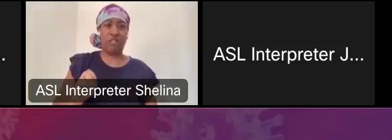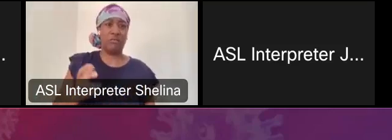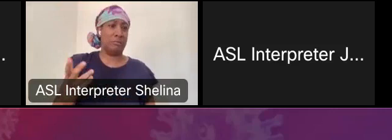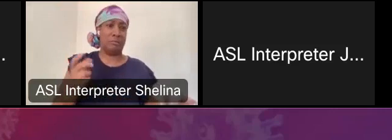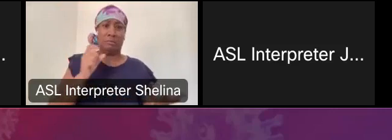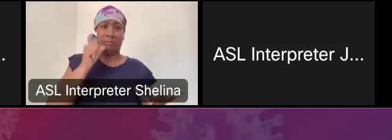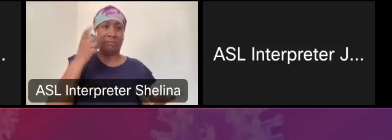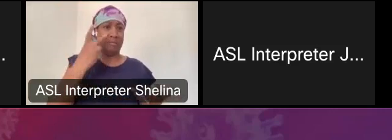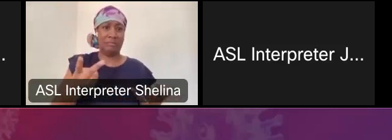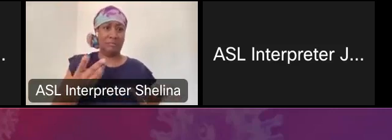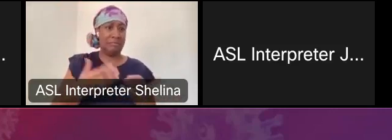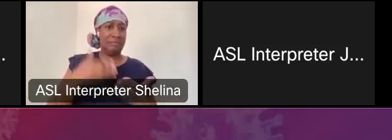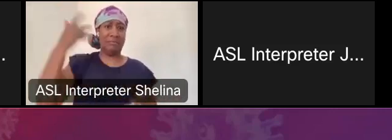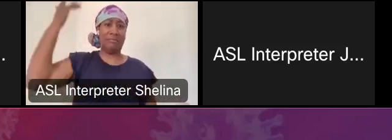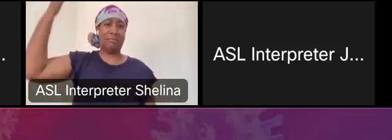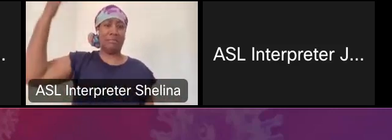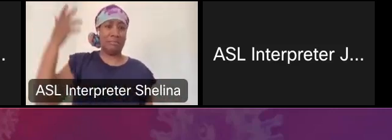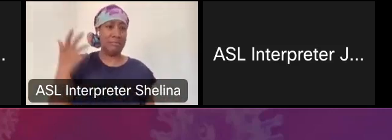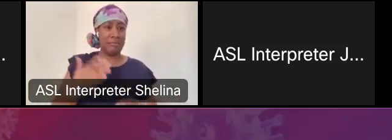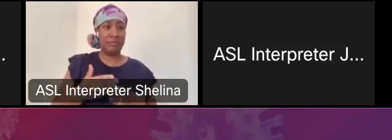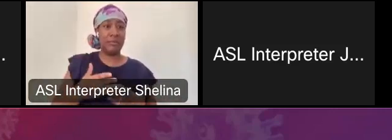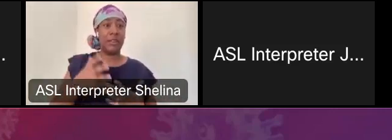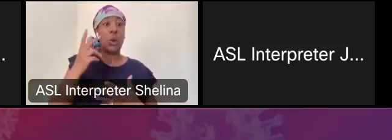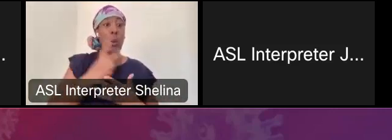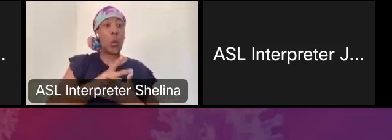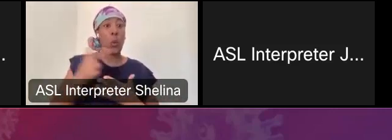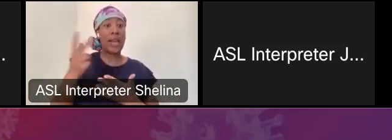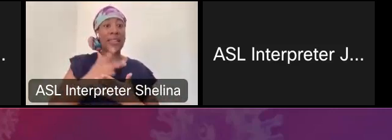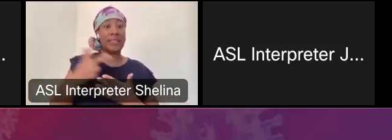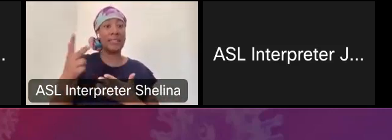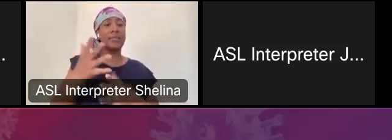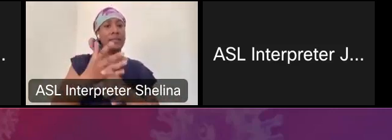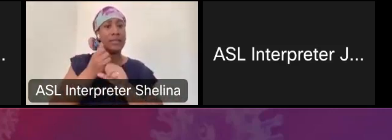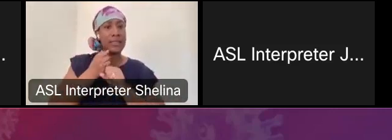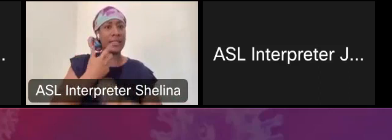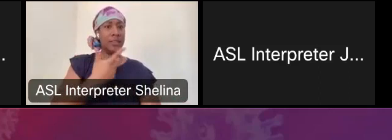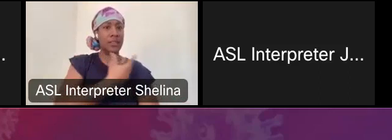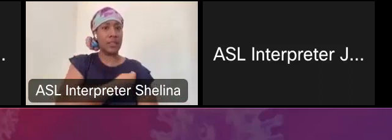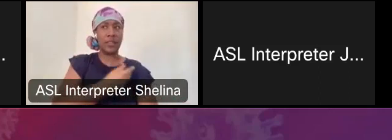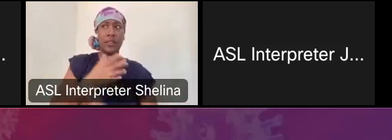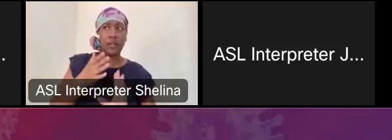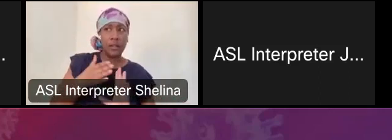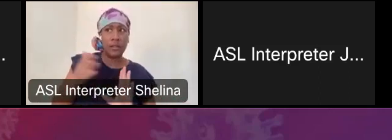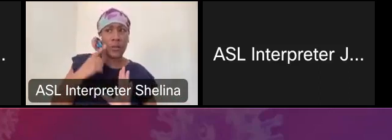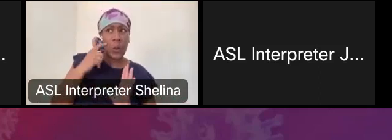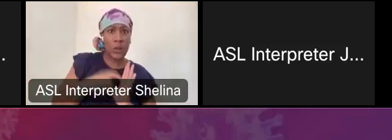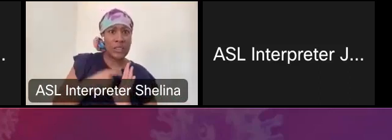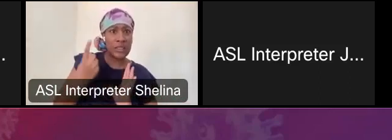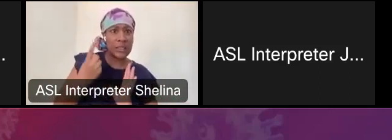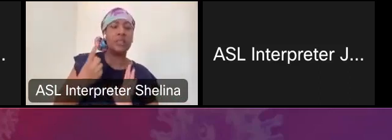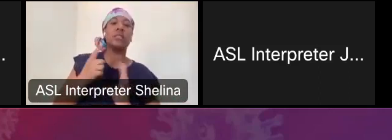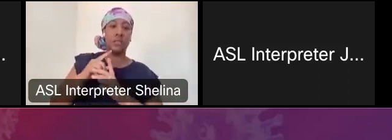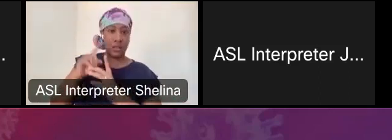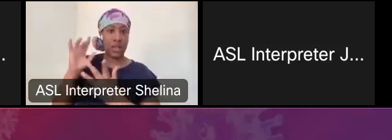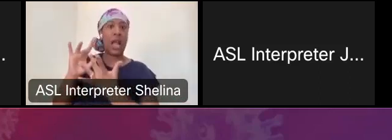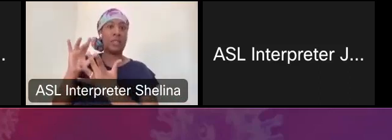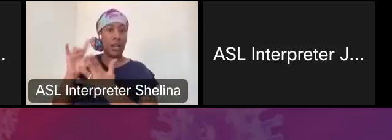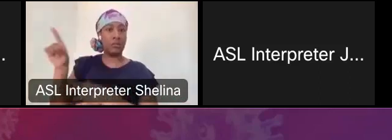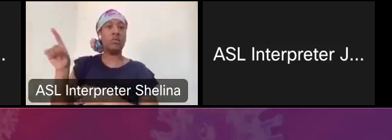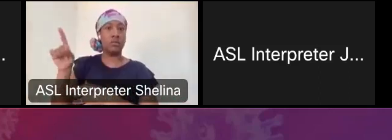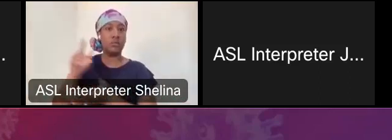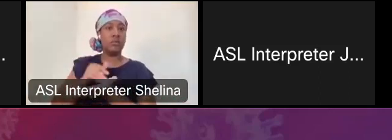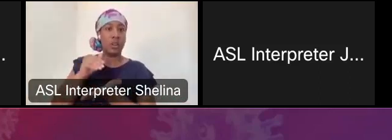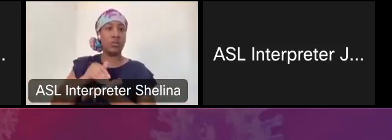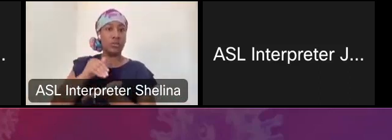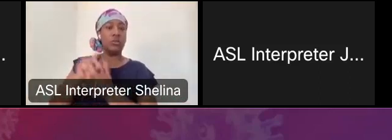For 3 weeks, after receiving the Johnson and Johnson covered 19 vaccine contact your health care provider, or go to the hospital if you notice any of these symptoms.